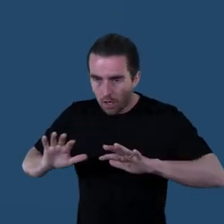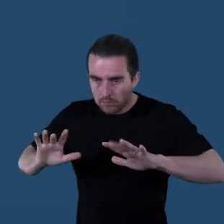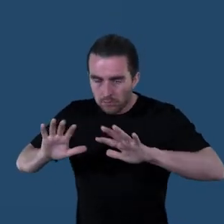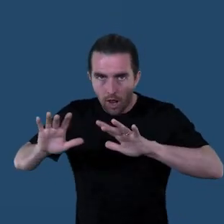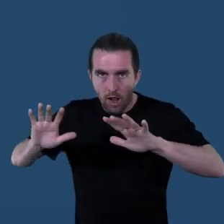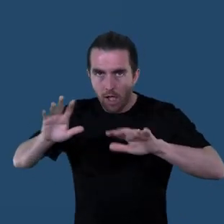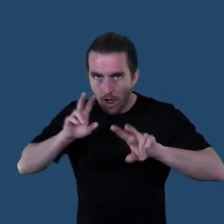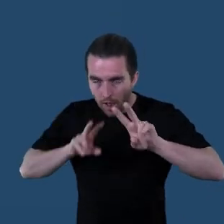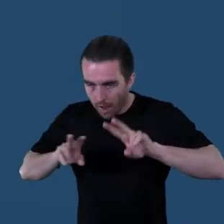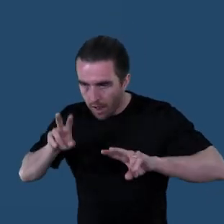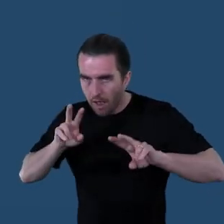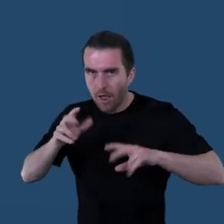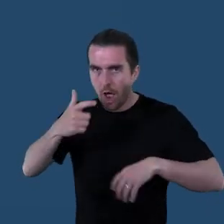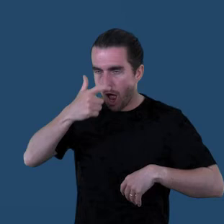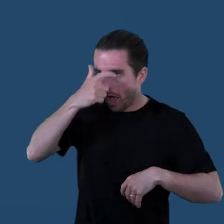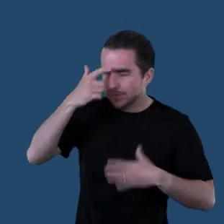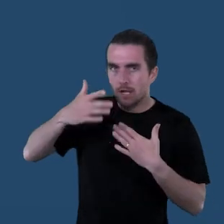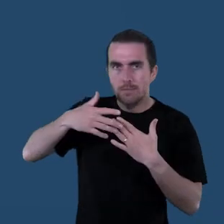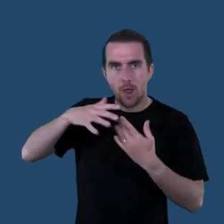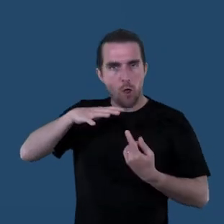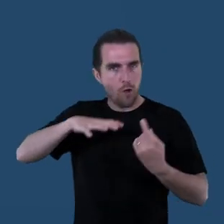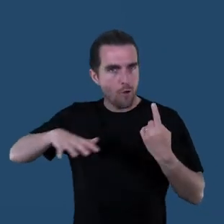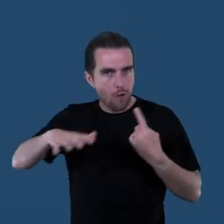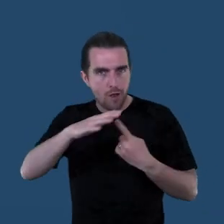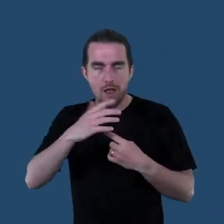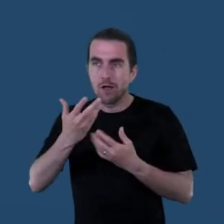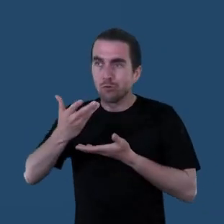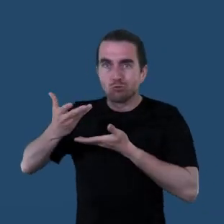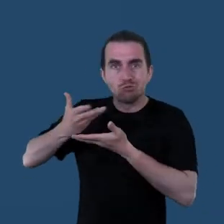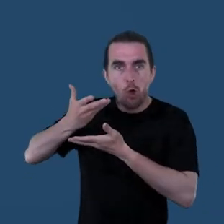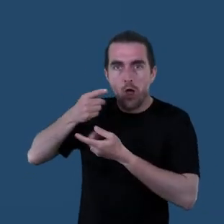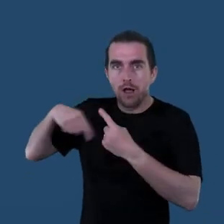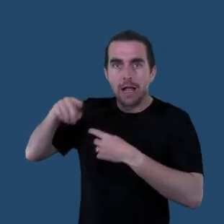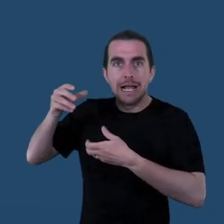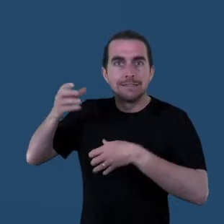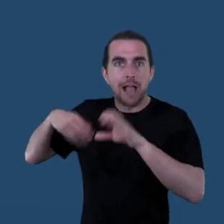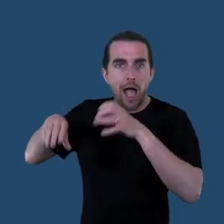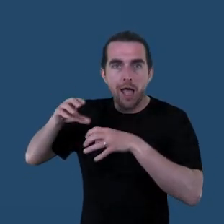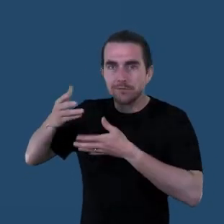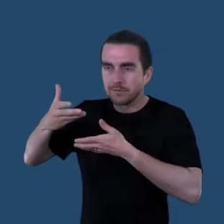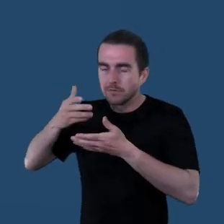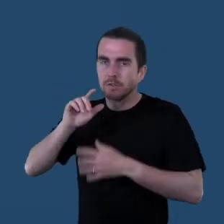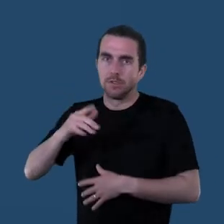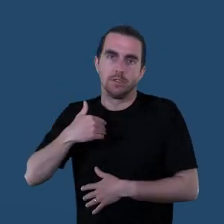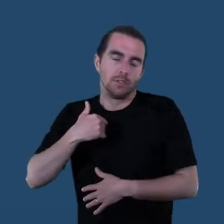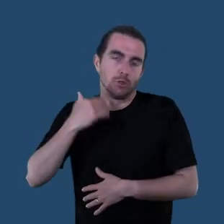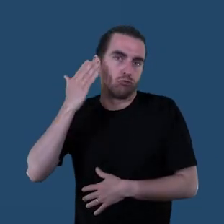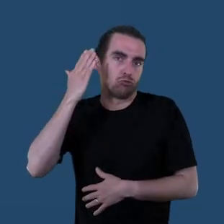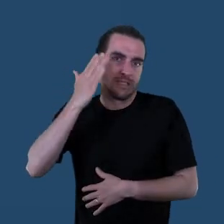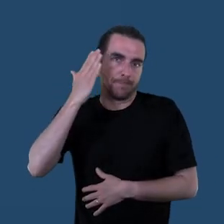but just to understand the landscape and to talk to some of the scientists out there. So that would be my dream too.